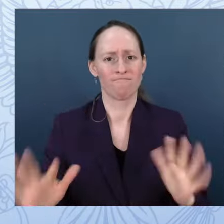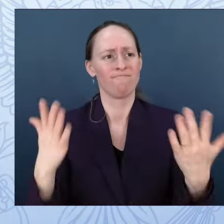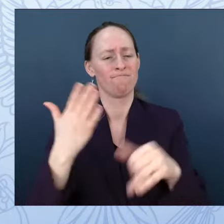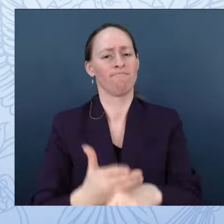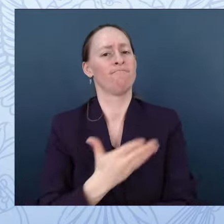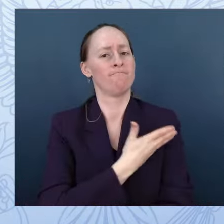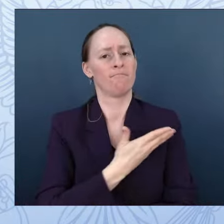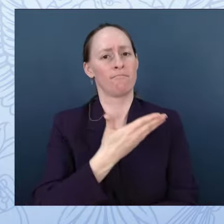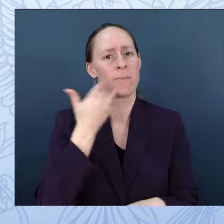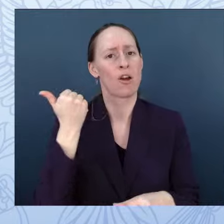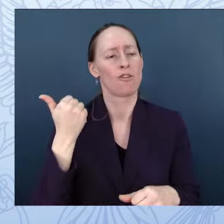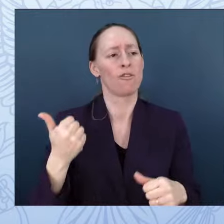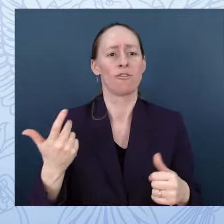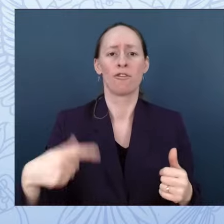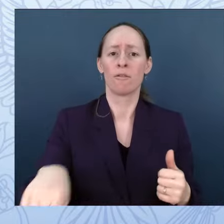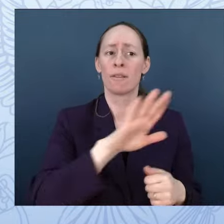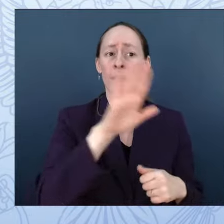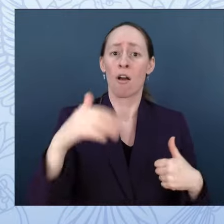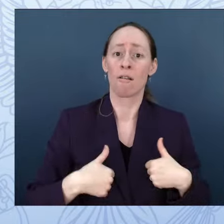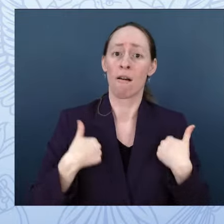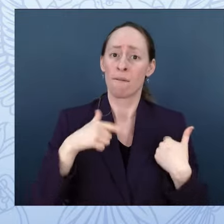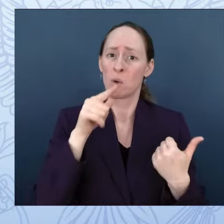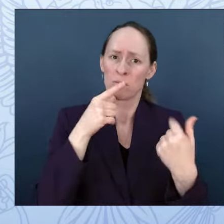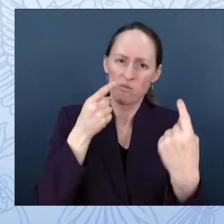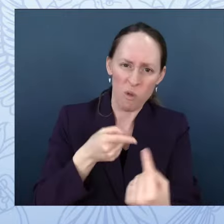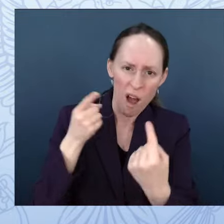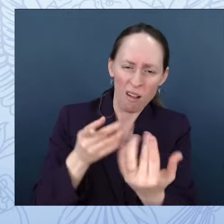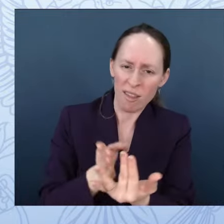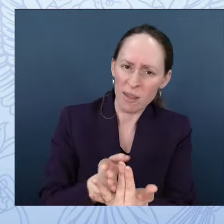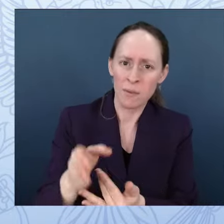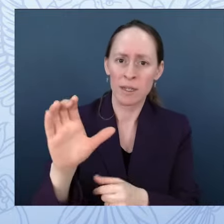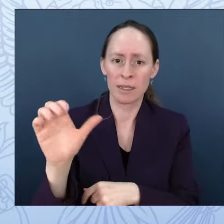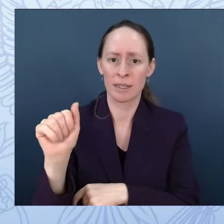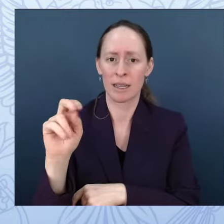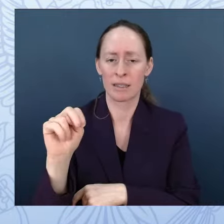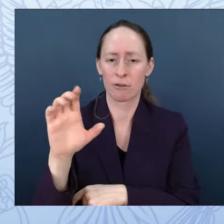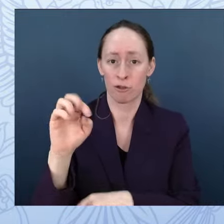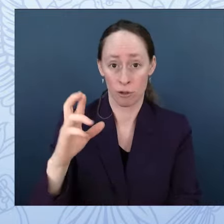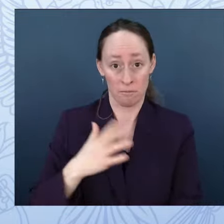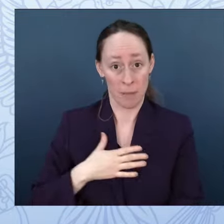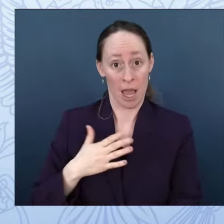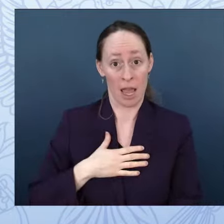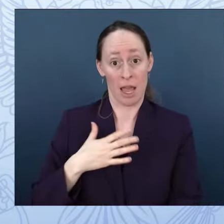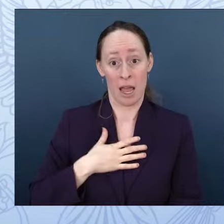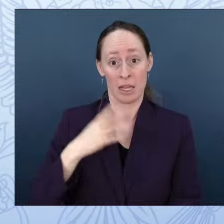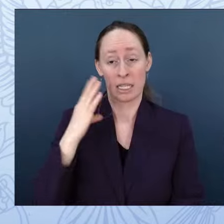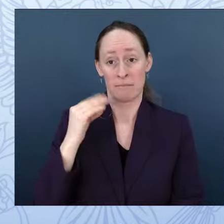a cancer diagnosis is a serious event, and it ripples through families and communities,